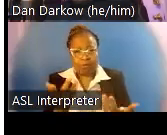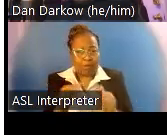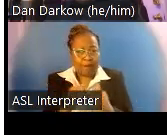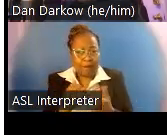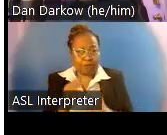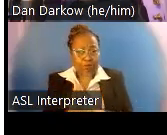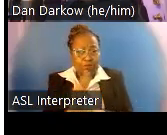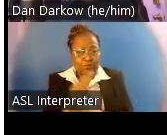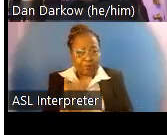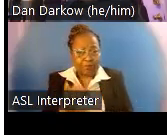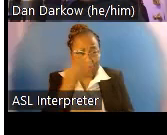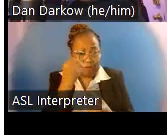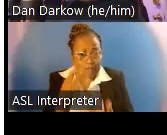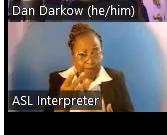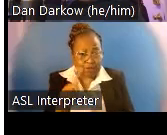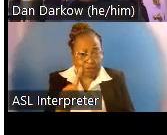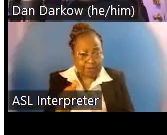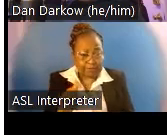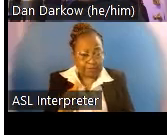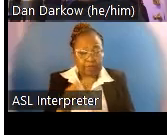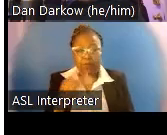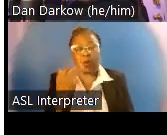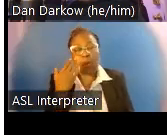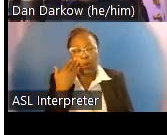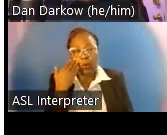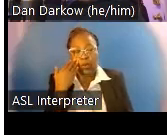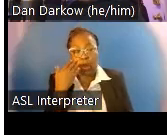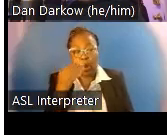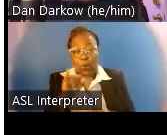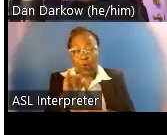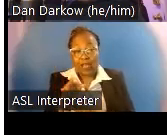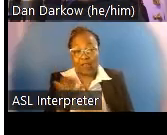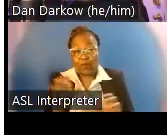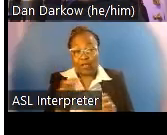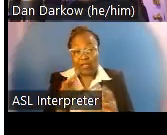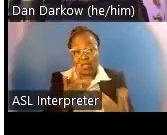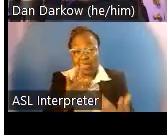We know that if we did outreach where we specifically said